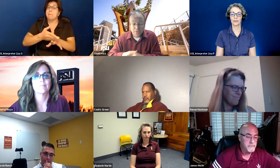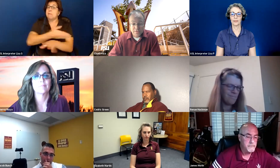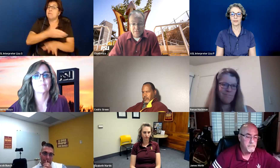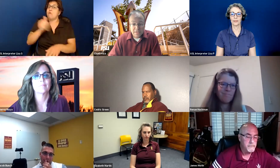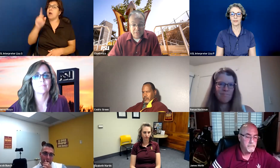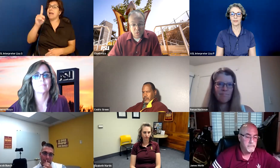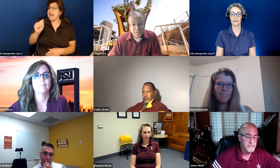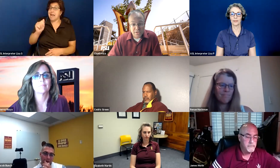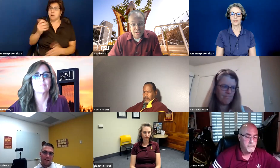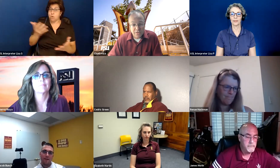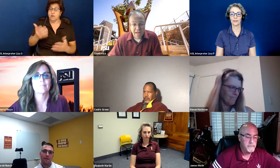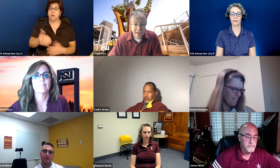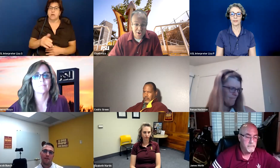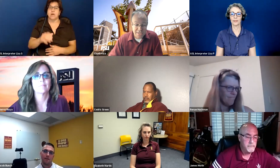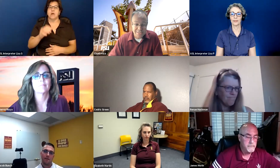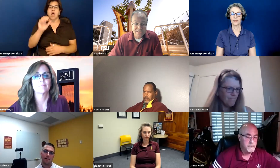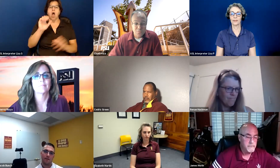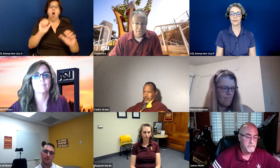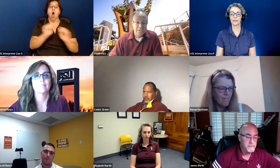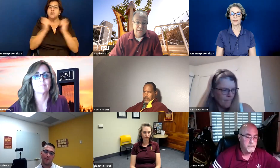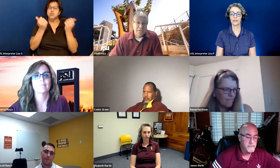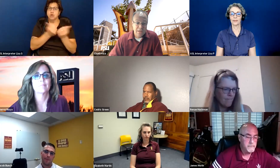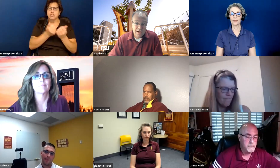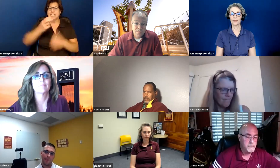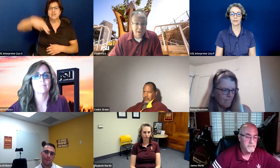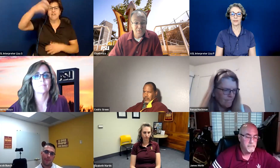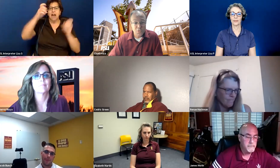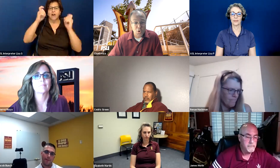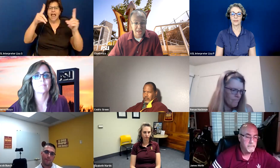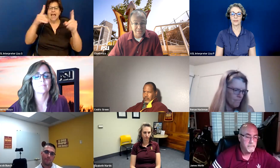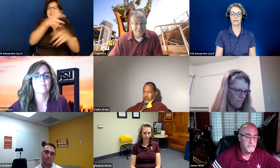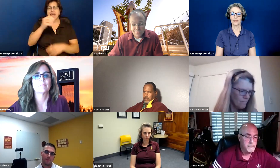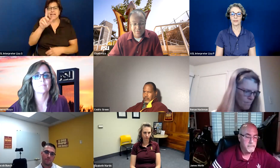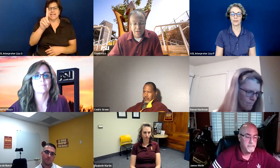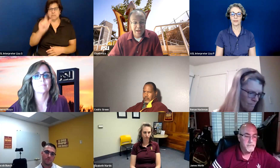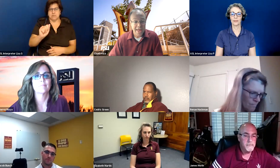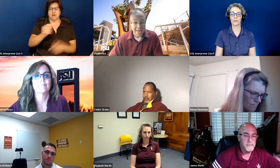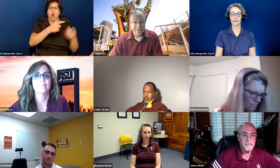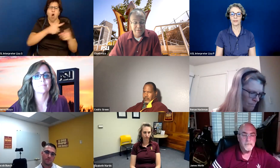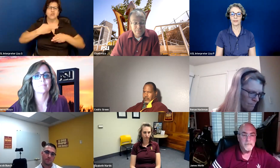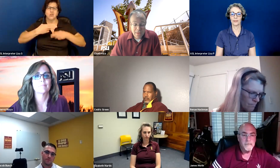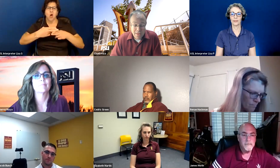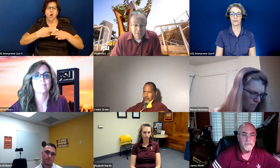was the association of higher ed and disability also known as a HED.